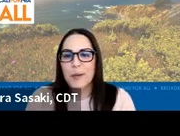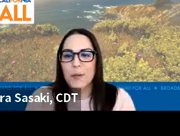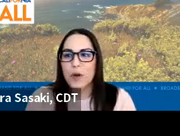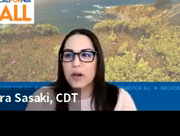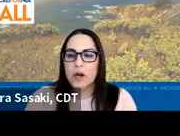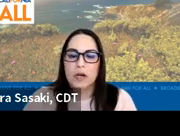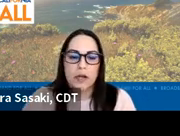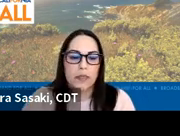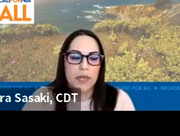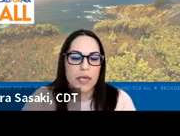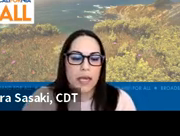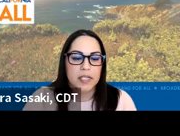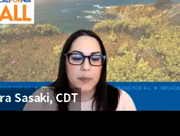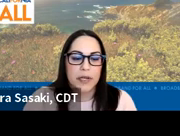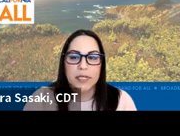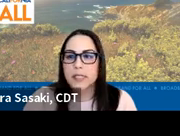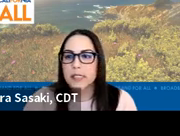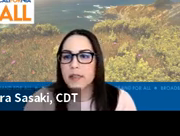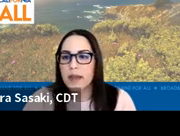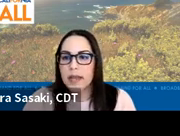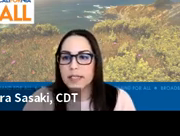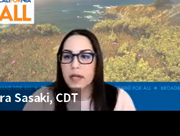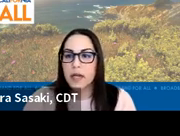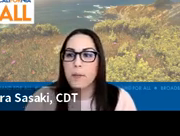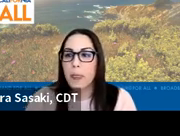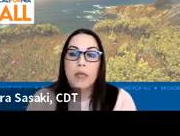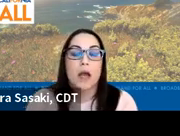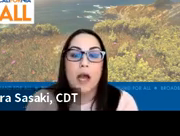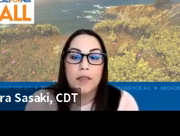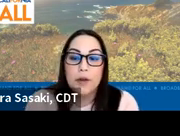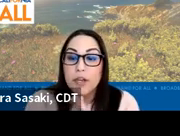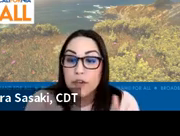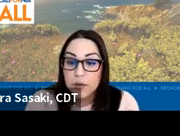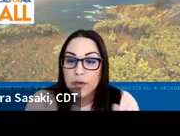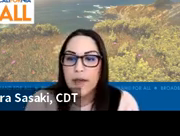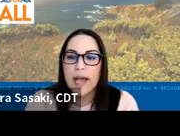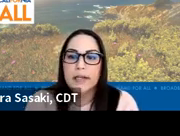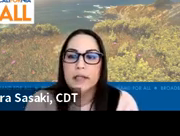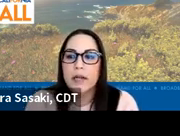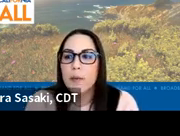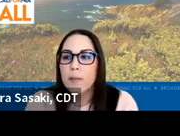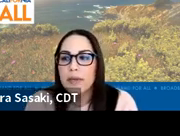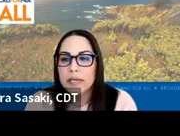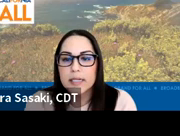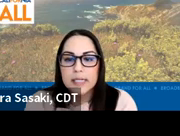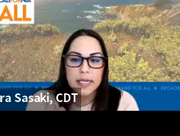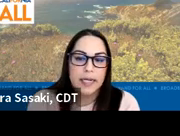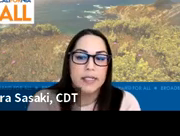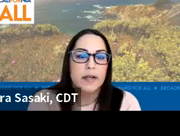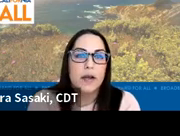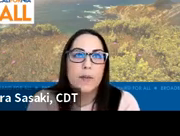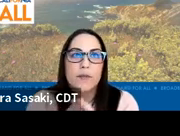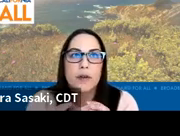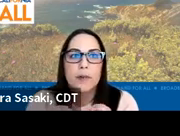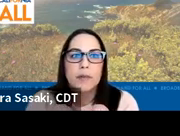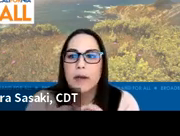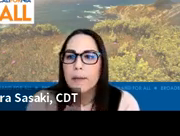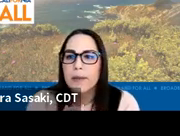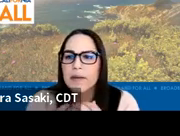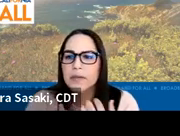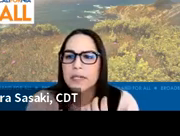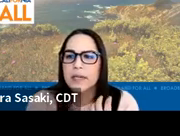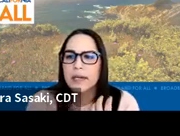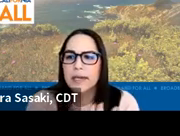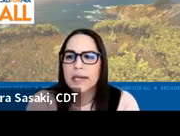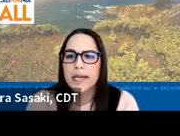what are the experiences that either you have had being disconnected from being able to connect